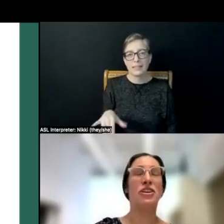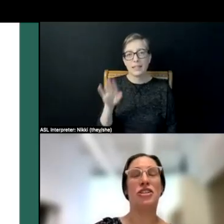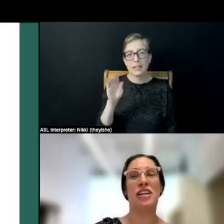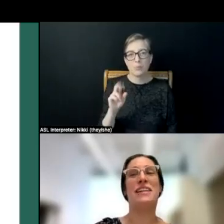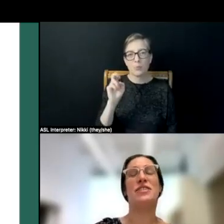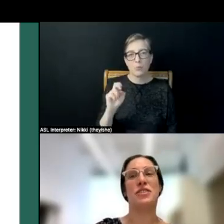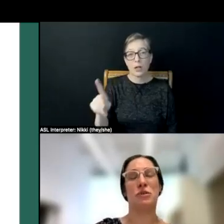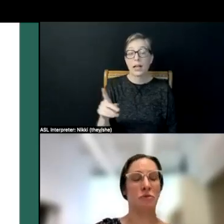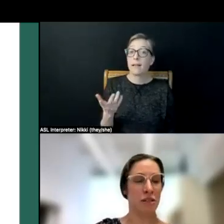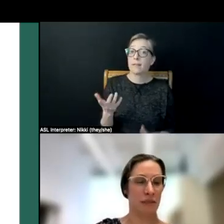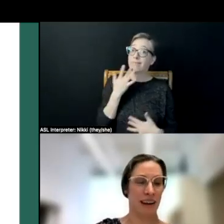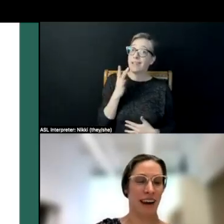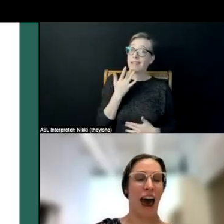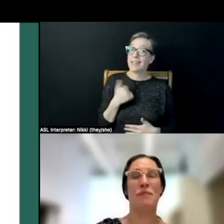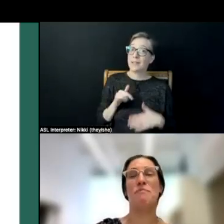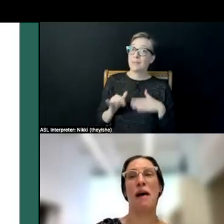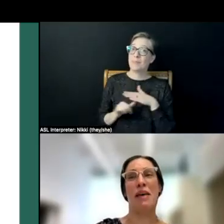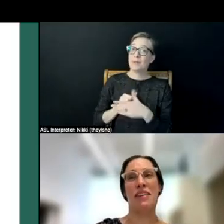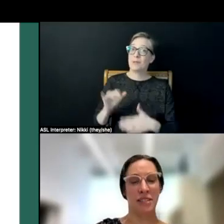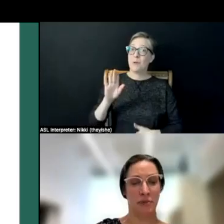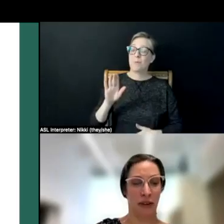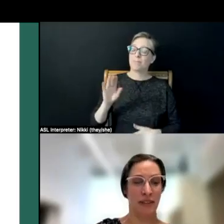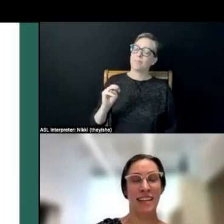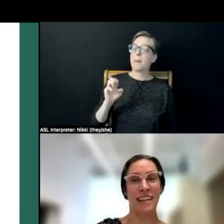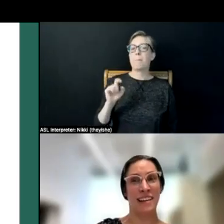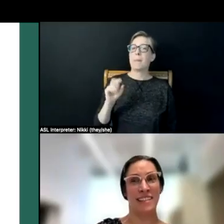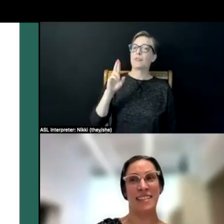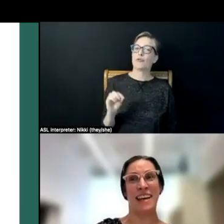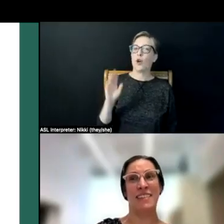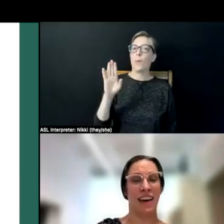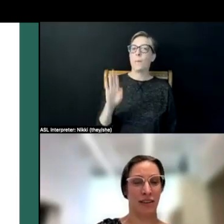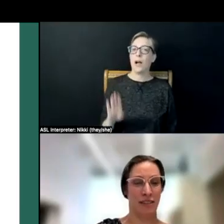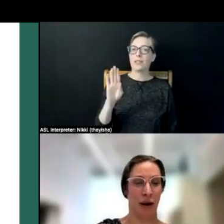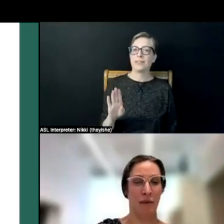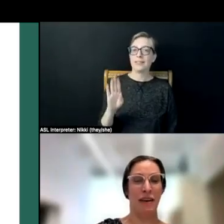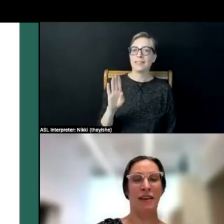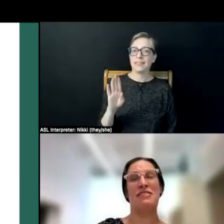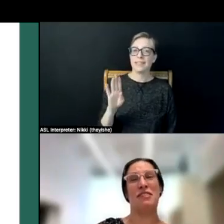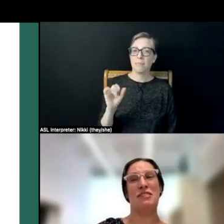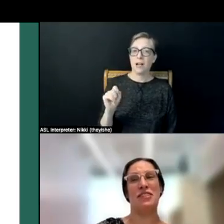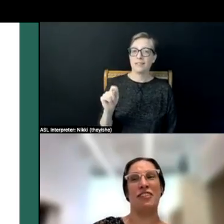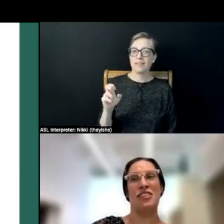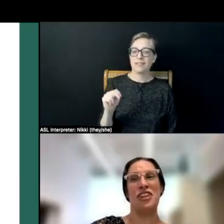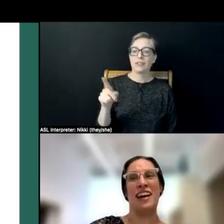She is soon to be at Beth Israel Deaconess in their Department of Neonatology.